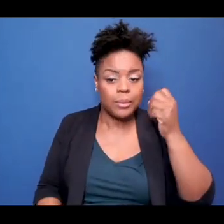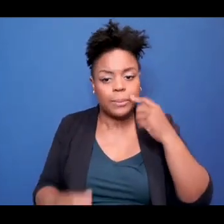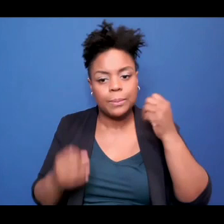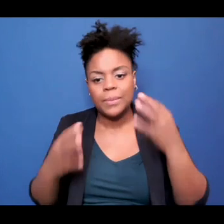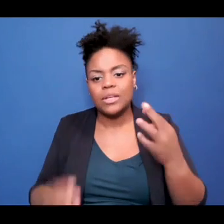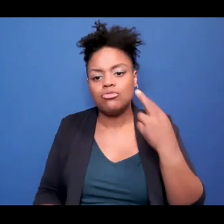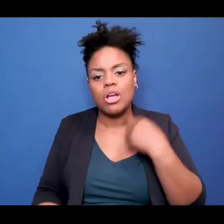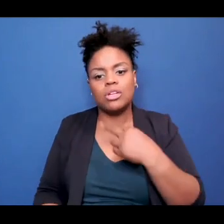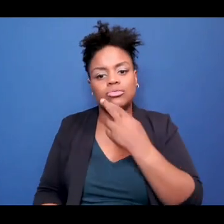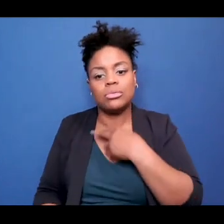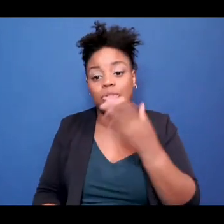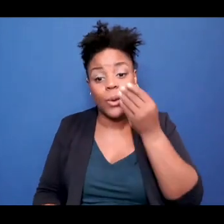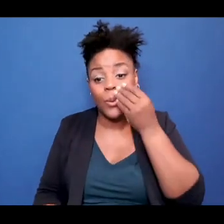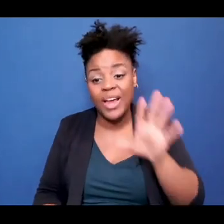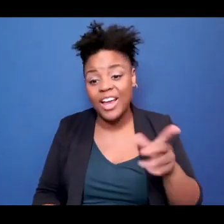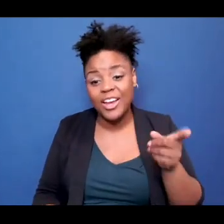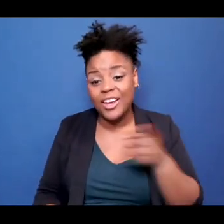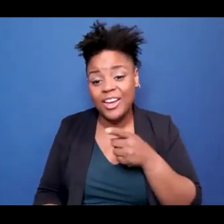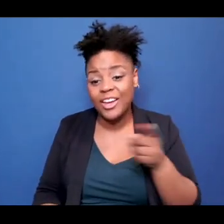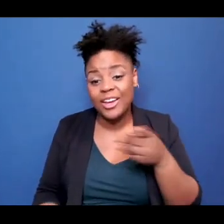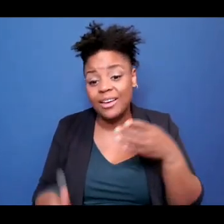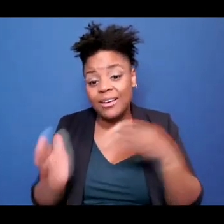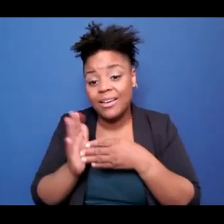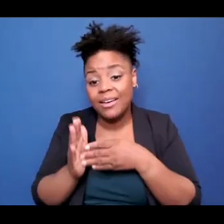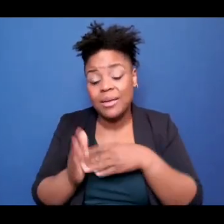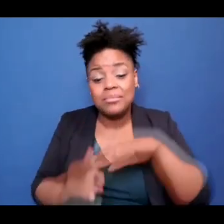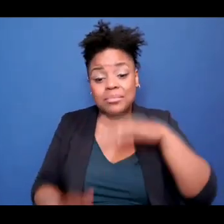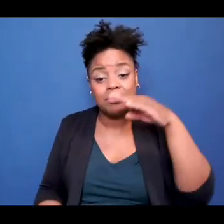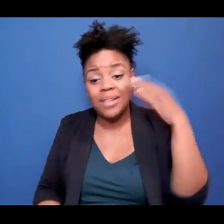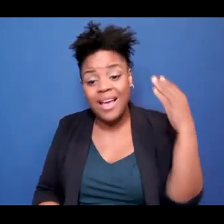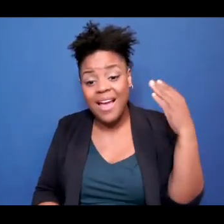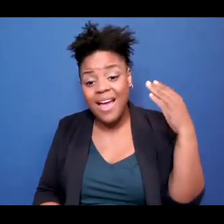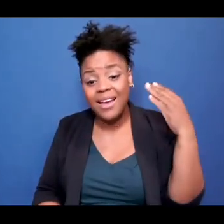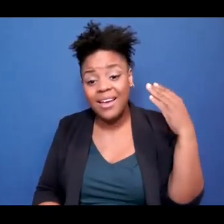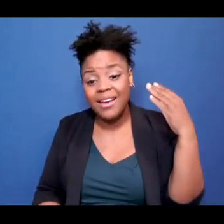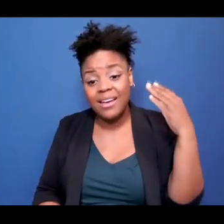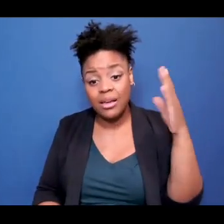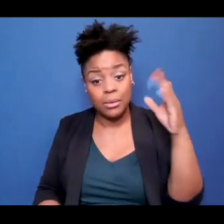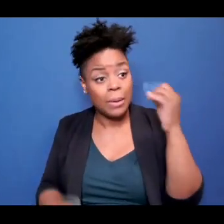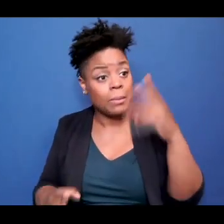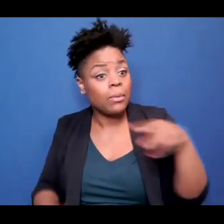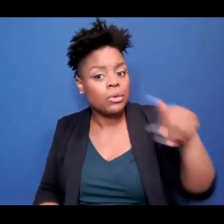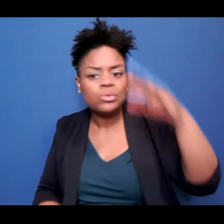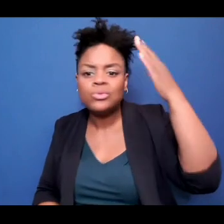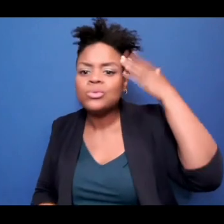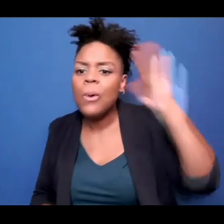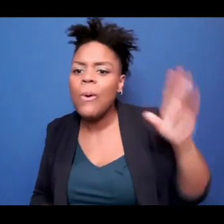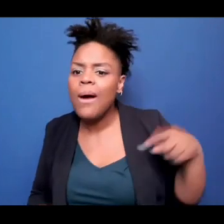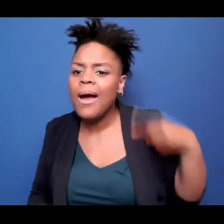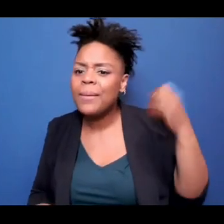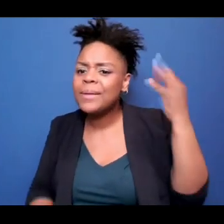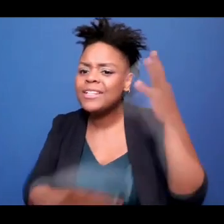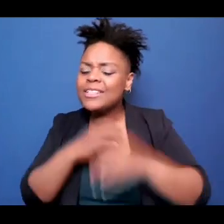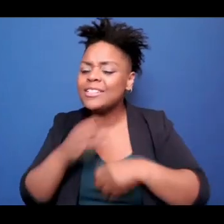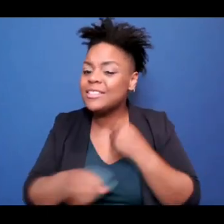PRODUCTS, BUT THERE ARE ACTUALLY A NUMBER OF RESTAURANTS, UNABASH ED IN THE MOCKERY OF BLACKNESS WHICH HAVE REMAINED LARGELY UNKNOWN.